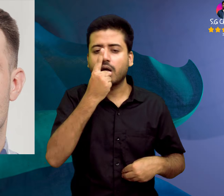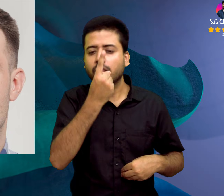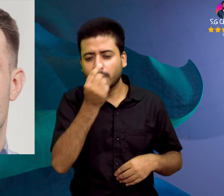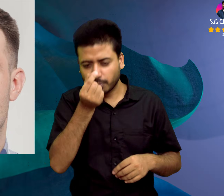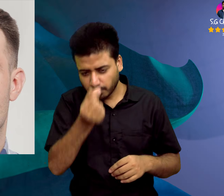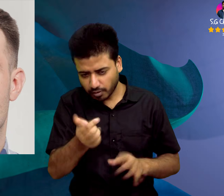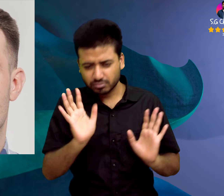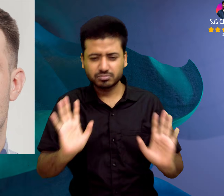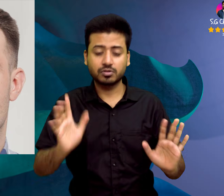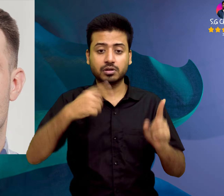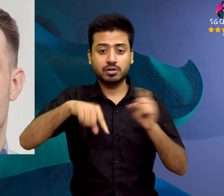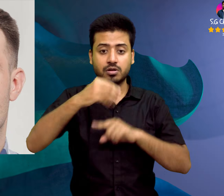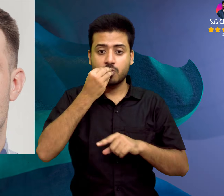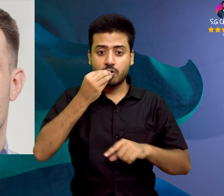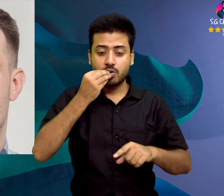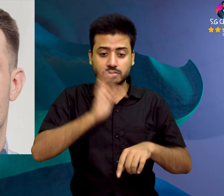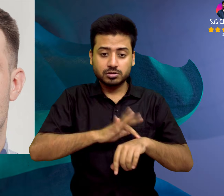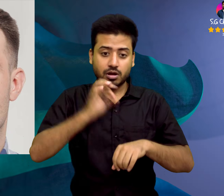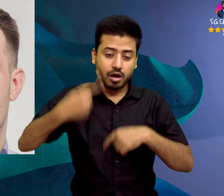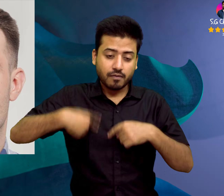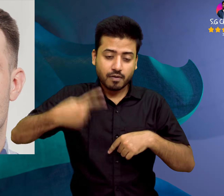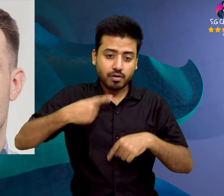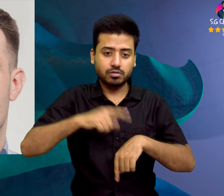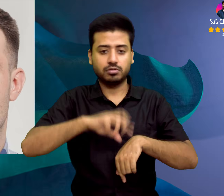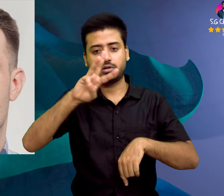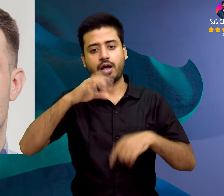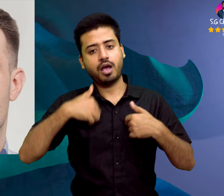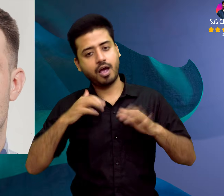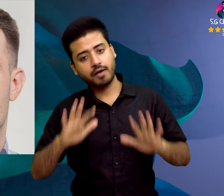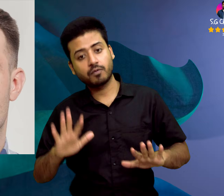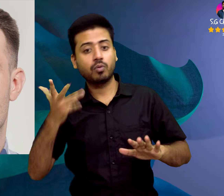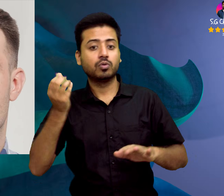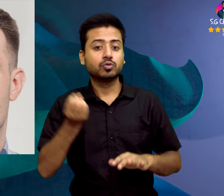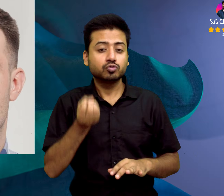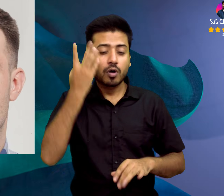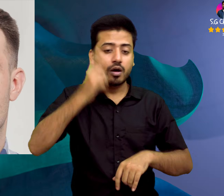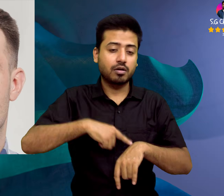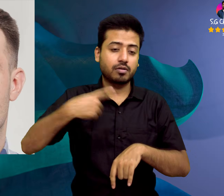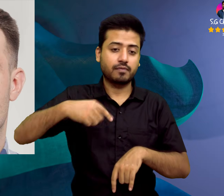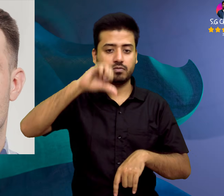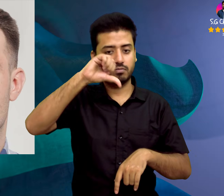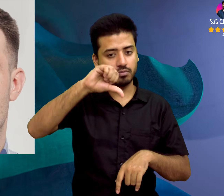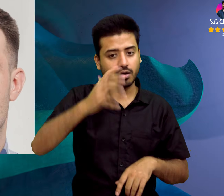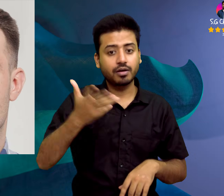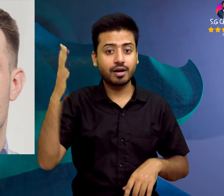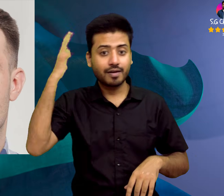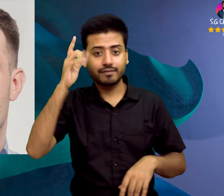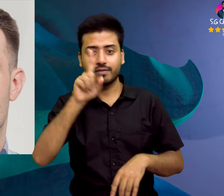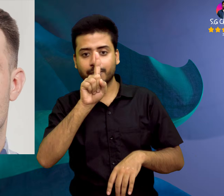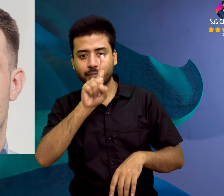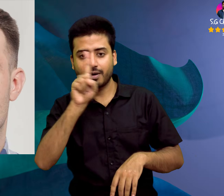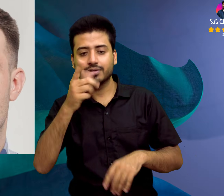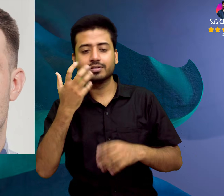systems housekeeper. It sweeps residual undigested food, sloughed off cells, and bacteria from the